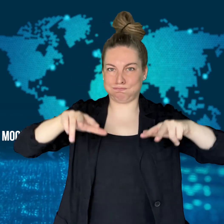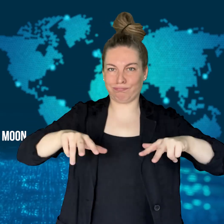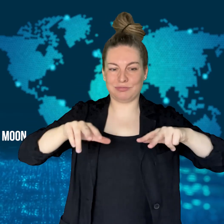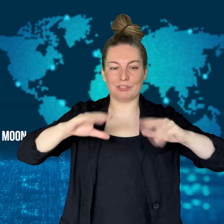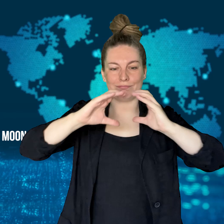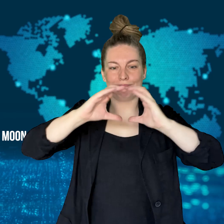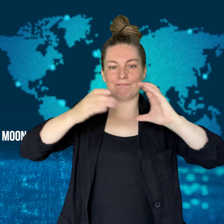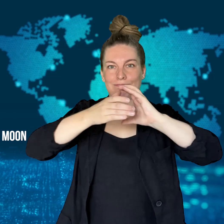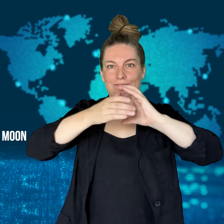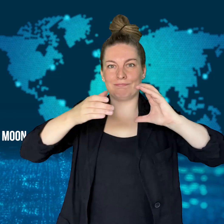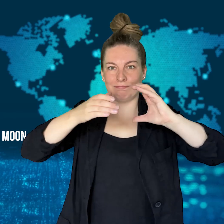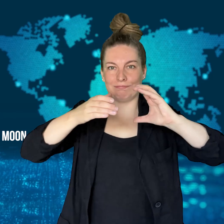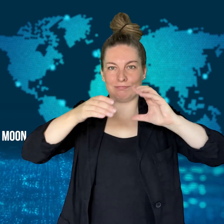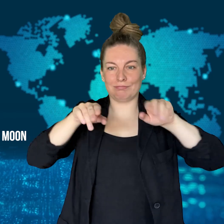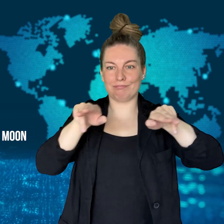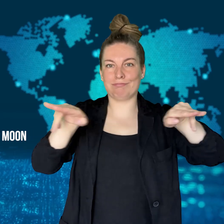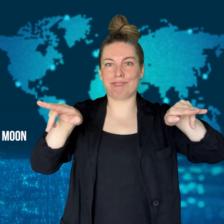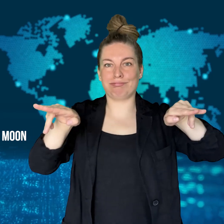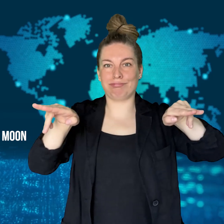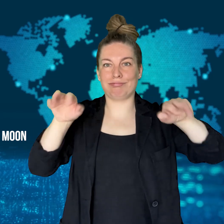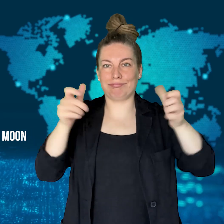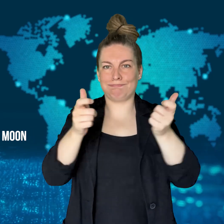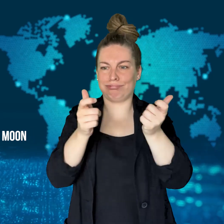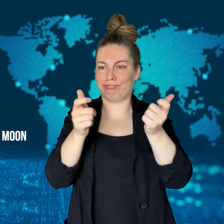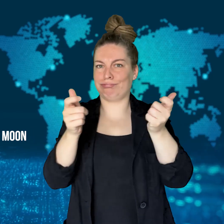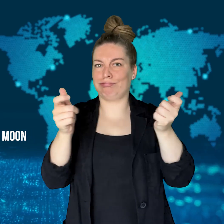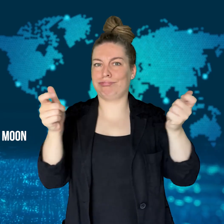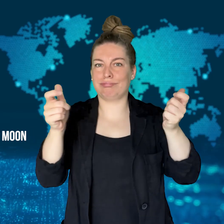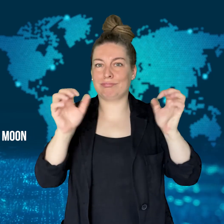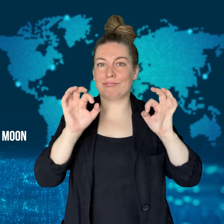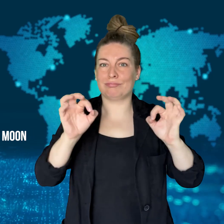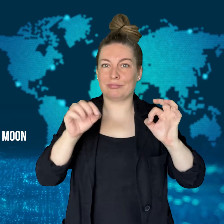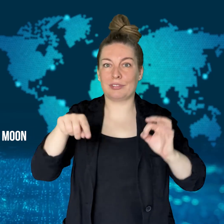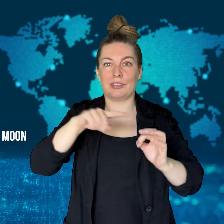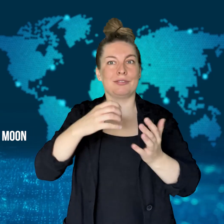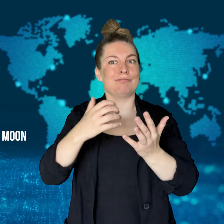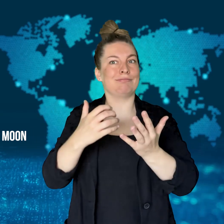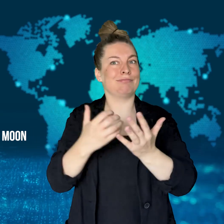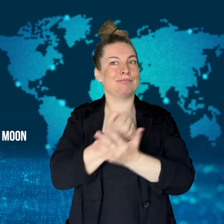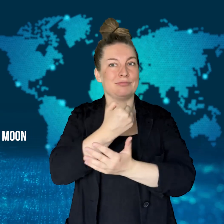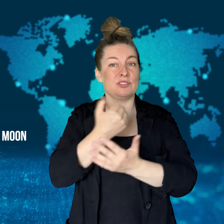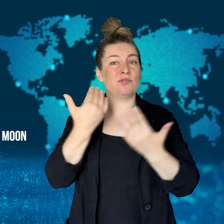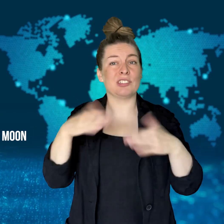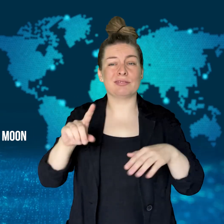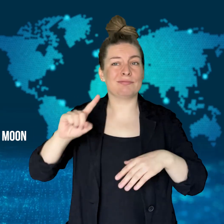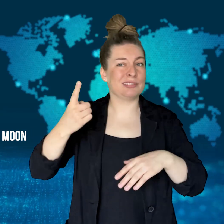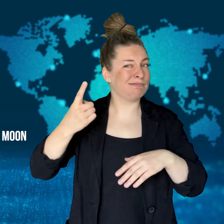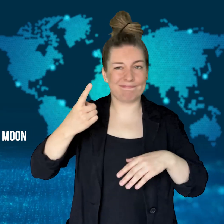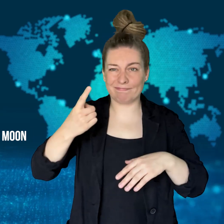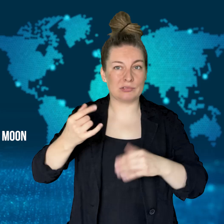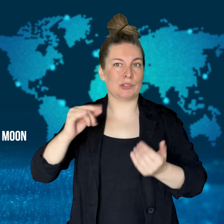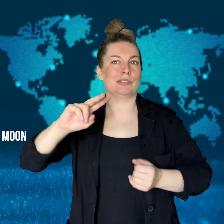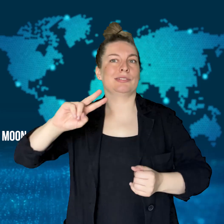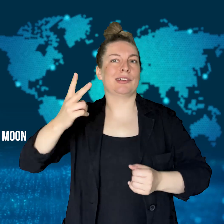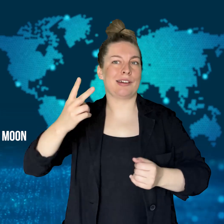on the Moon's far side.